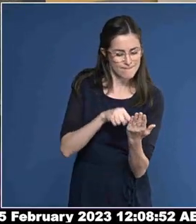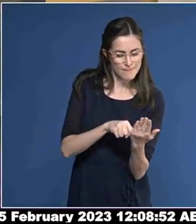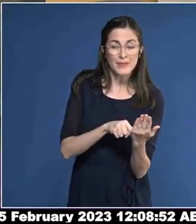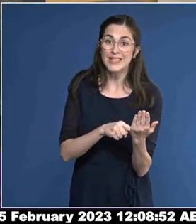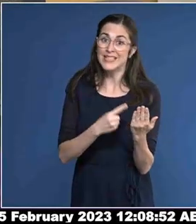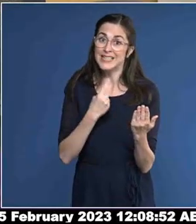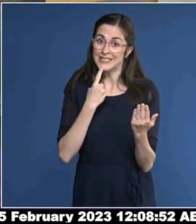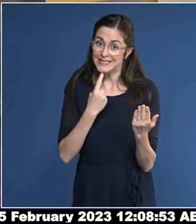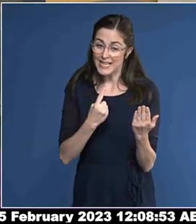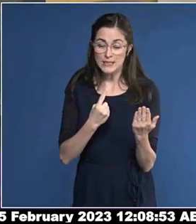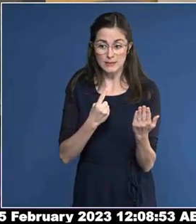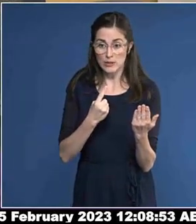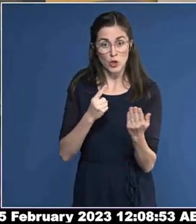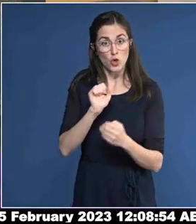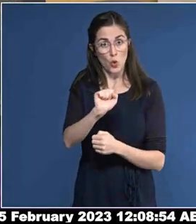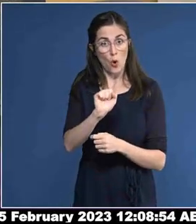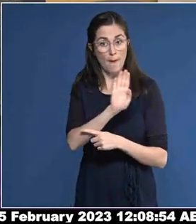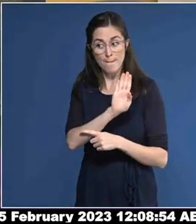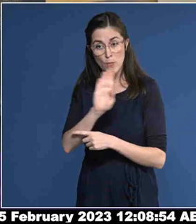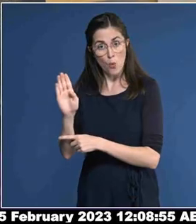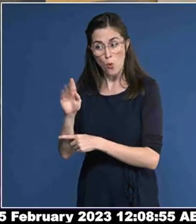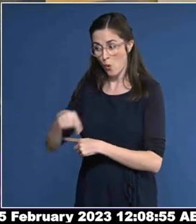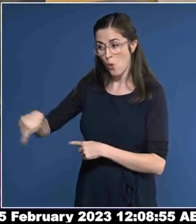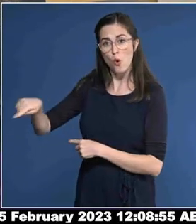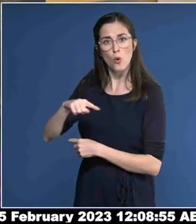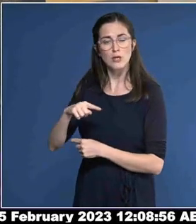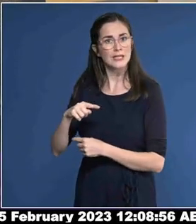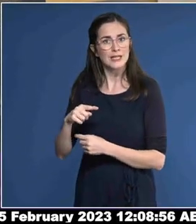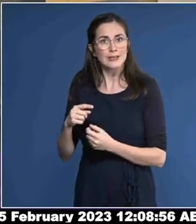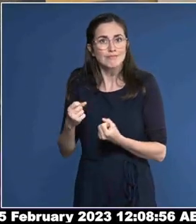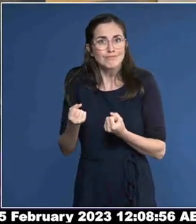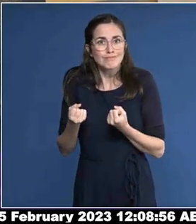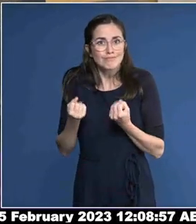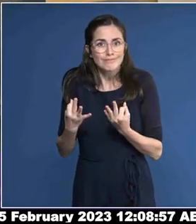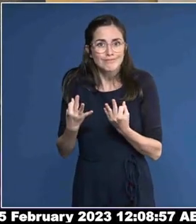members of the board had no direct or indirect lived experience of disability and